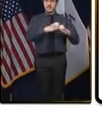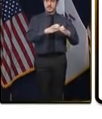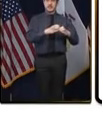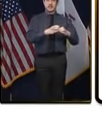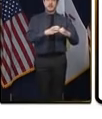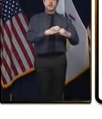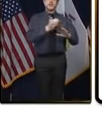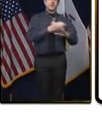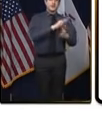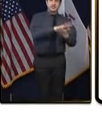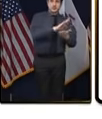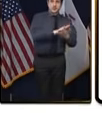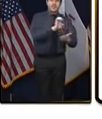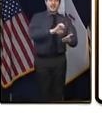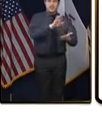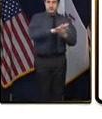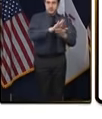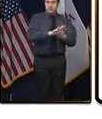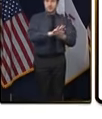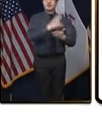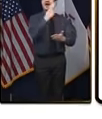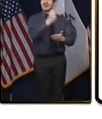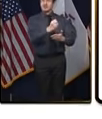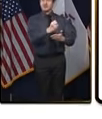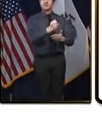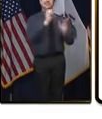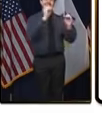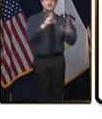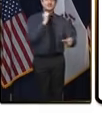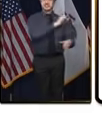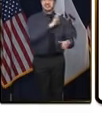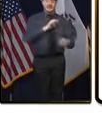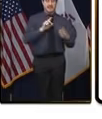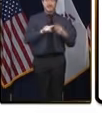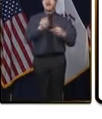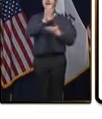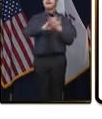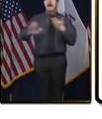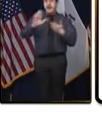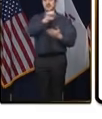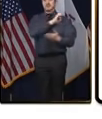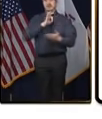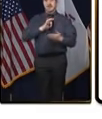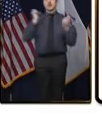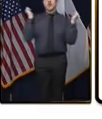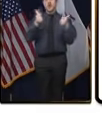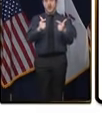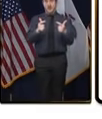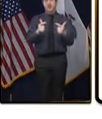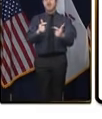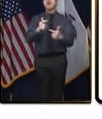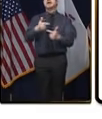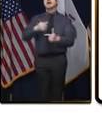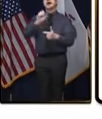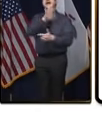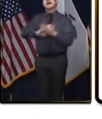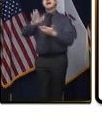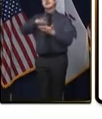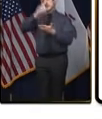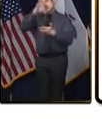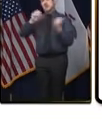be required for all P. twelve